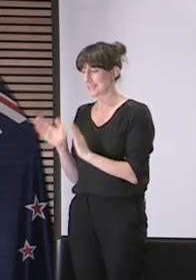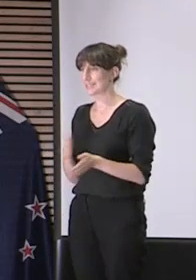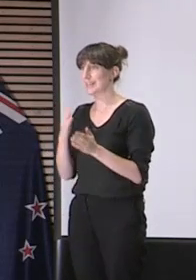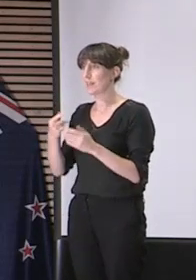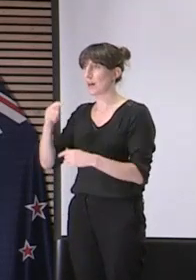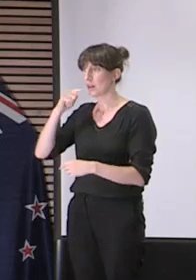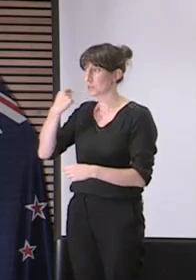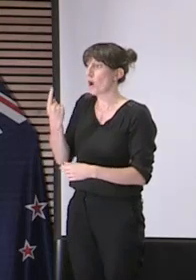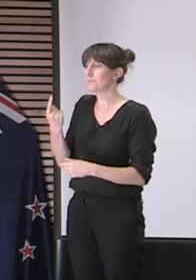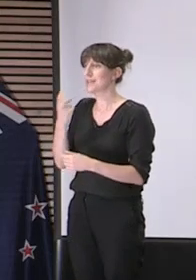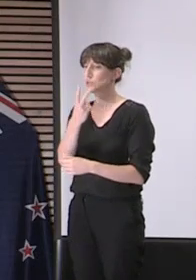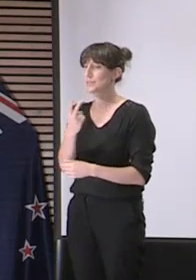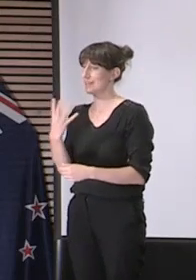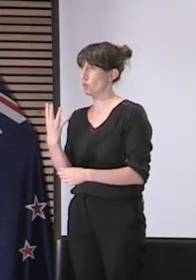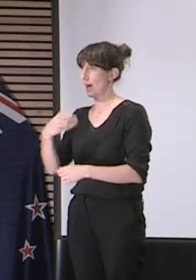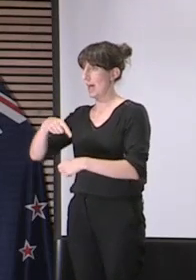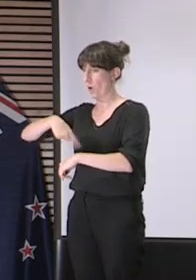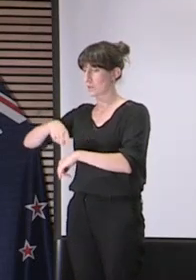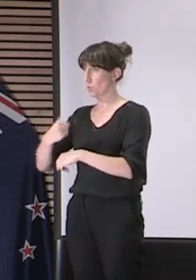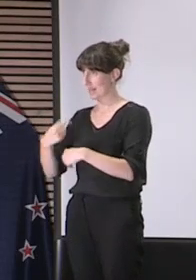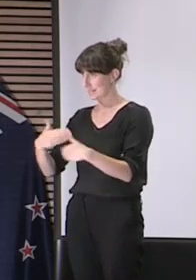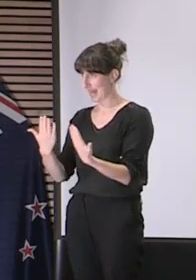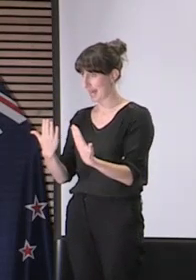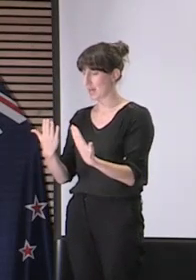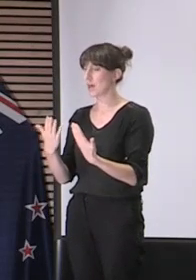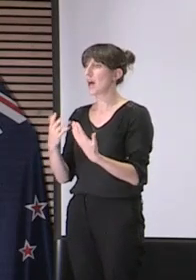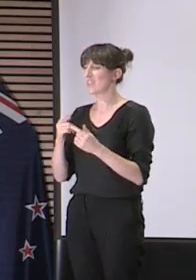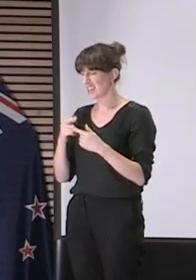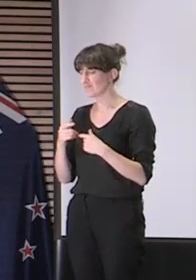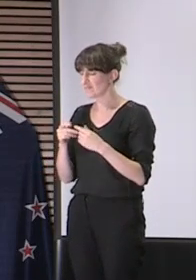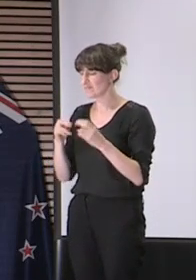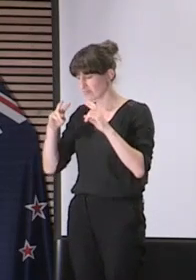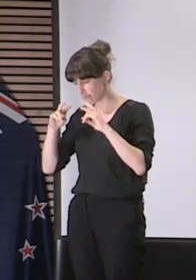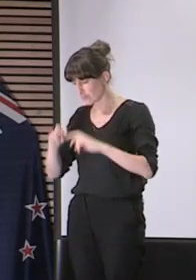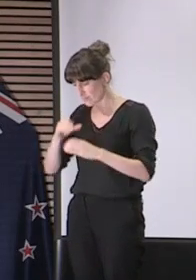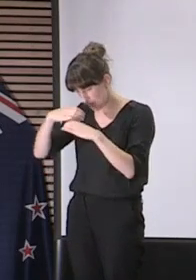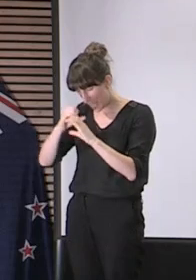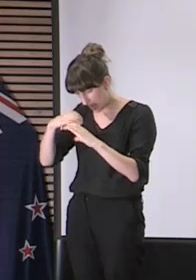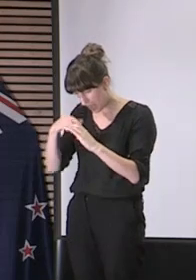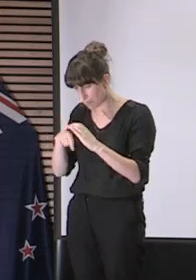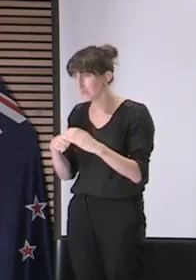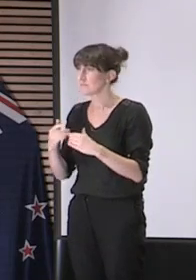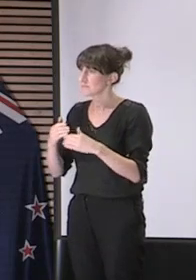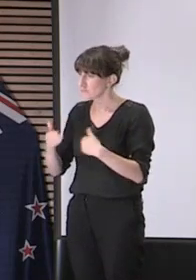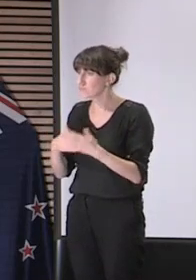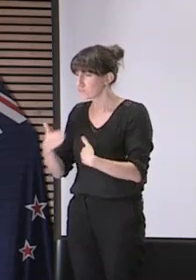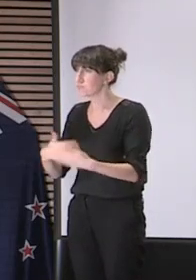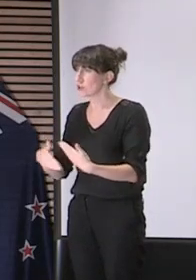The aim is to process all the swabs within a 24 hour period and then report the results